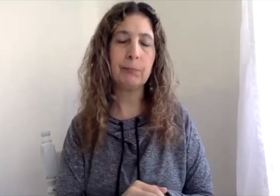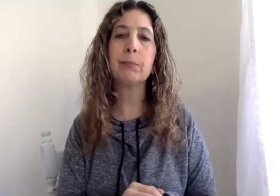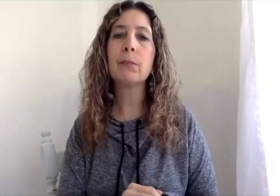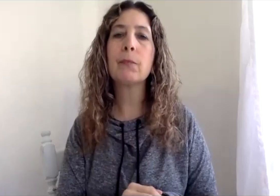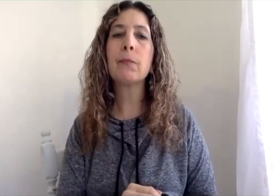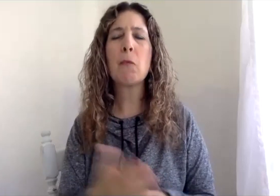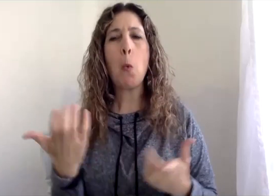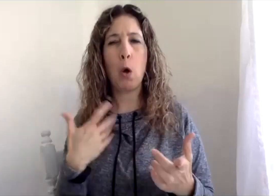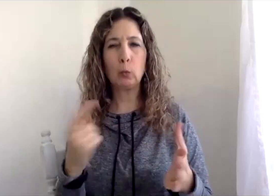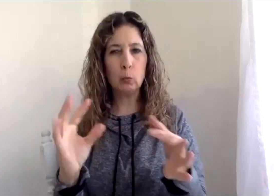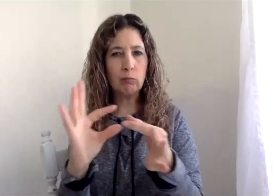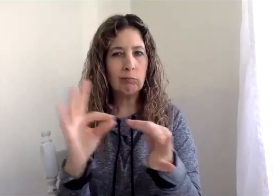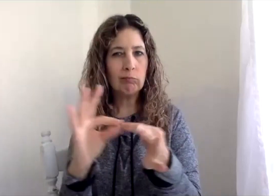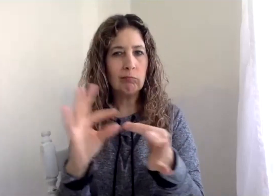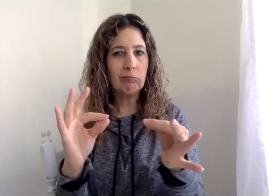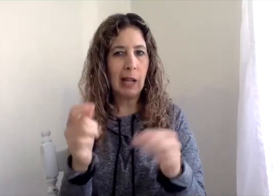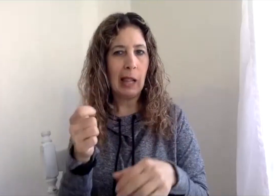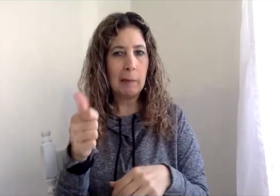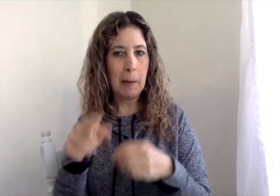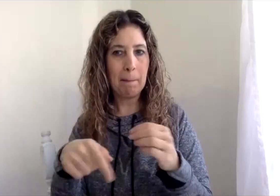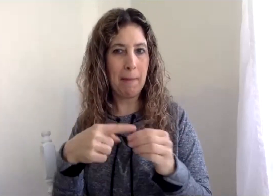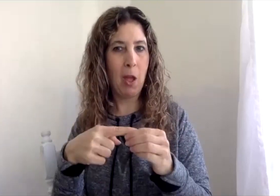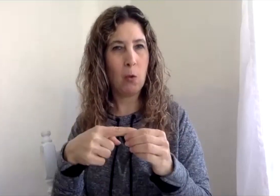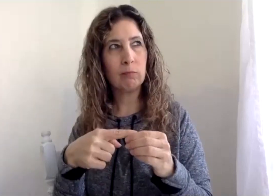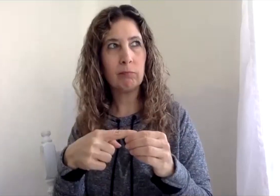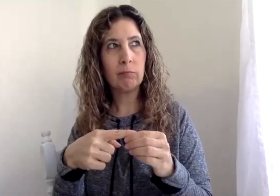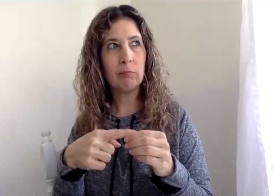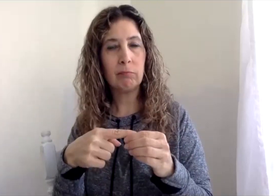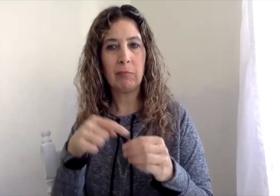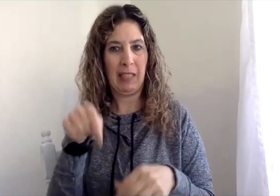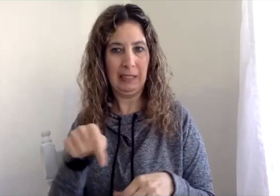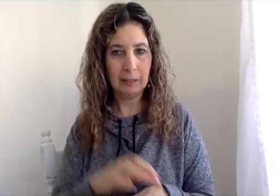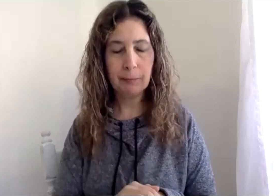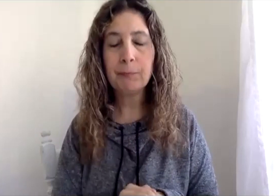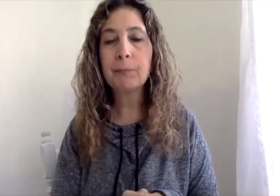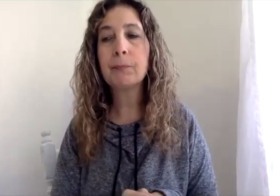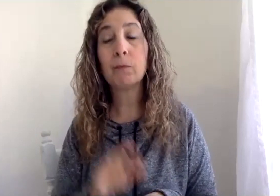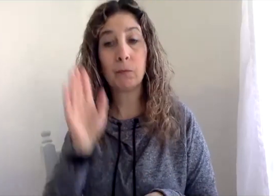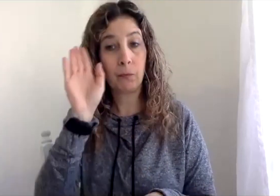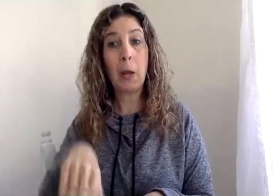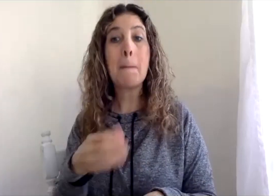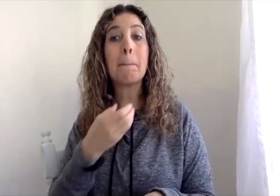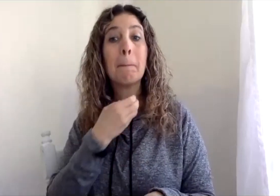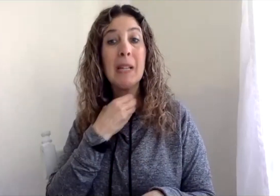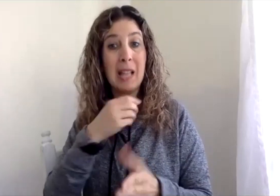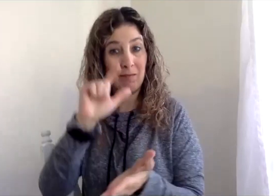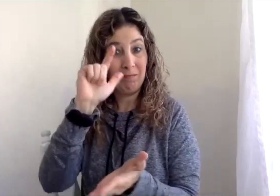under the Americans with Disabilities Act and i want to comment a little bit about this lawsuit.